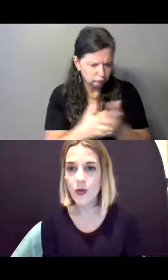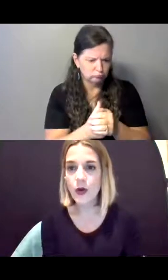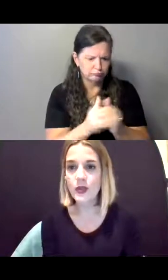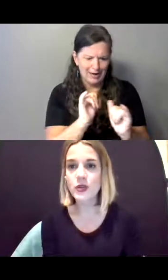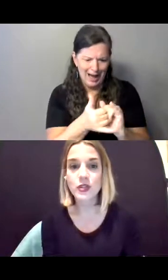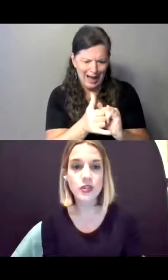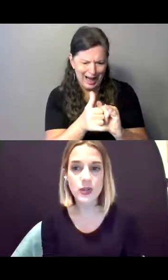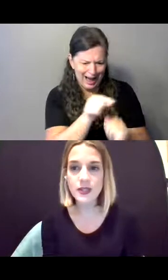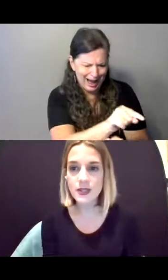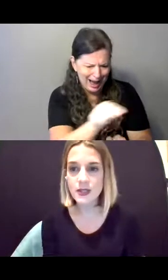We focus on the students